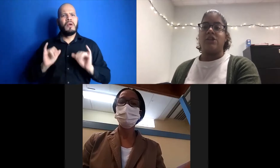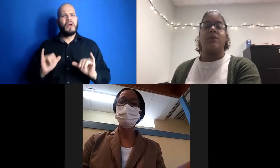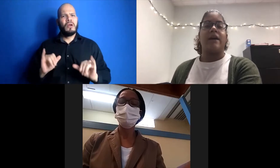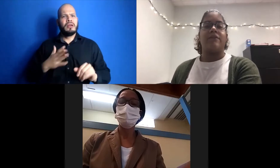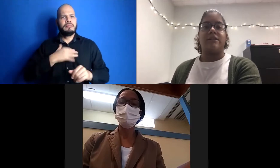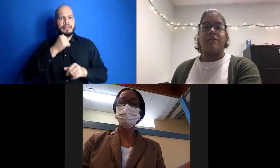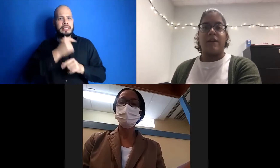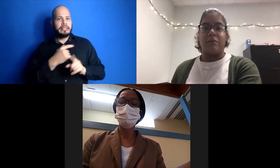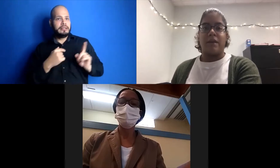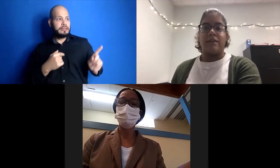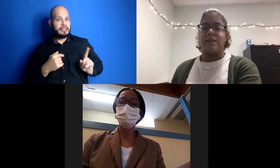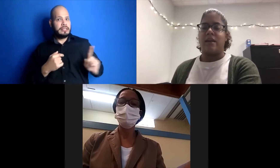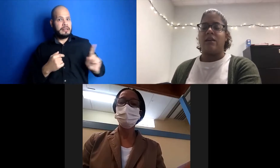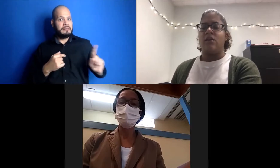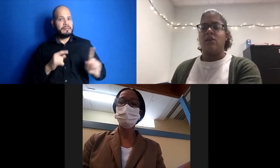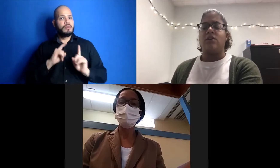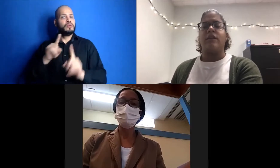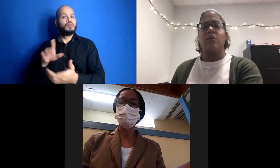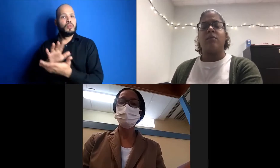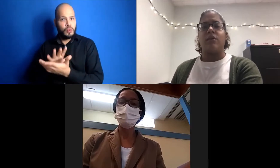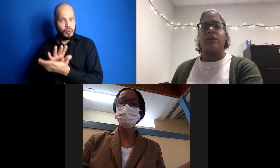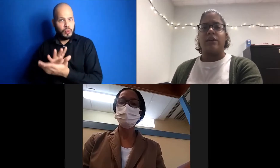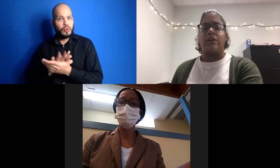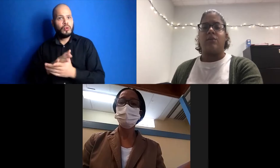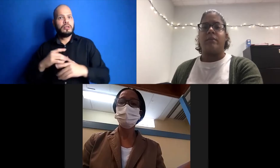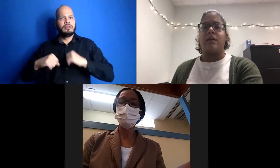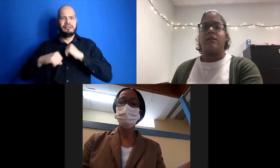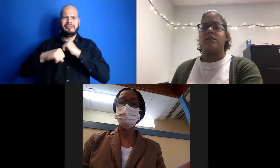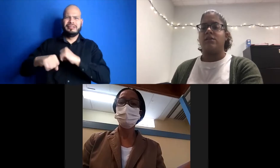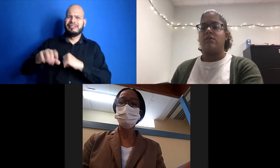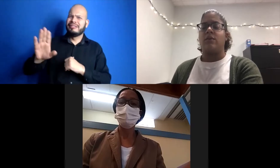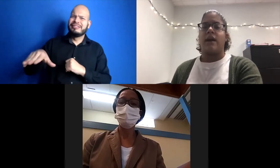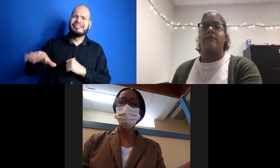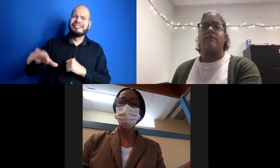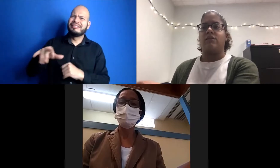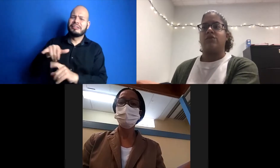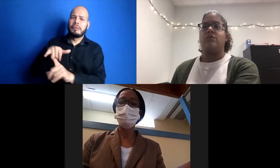have to defend me and say you know they were bullying you because you don't have the shoes that